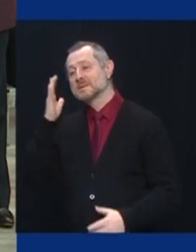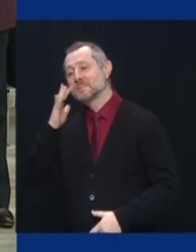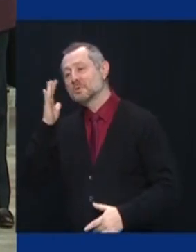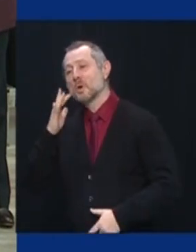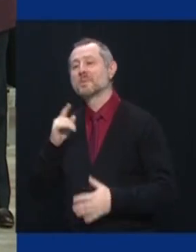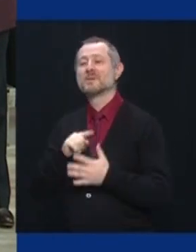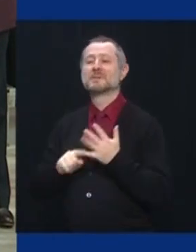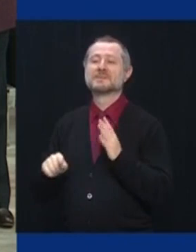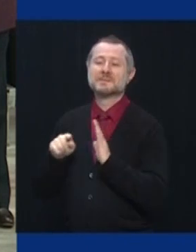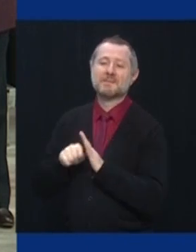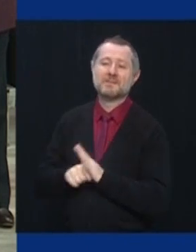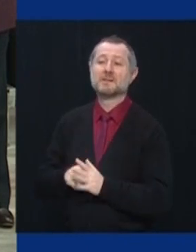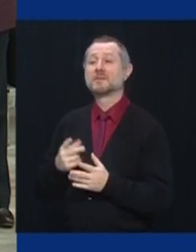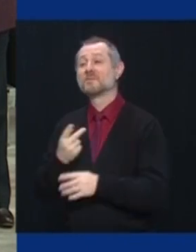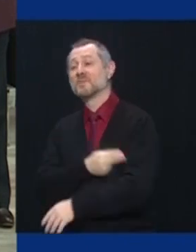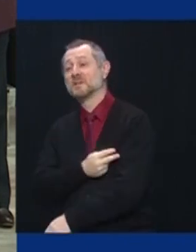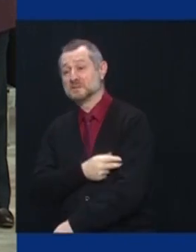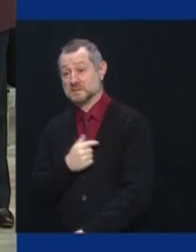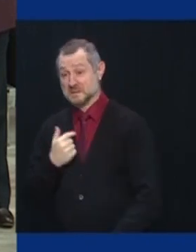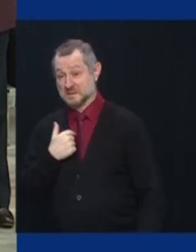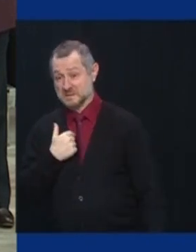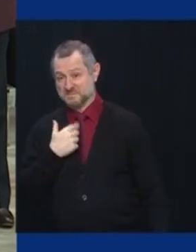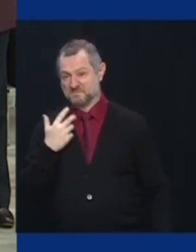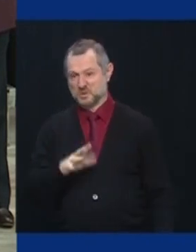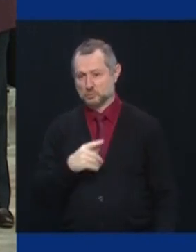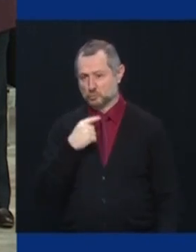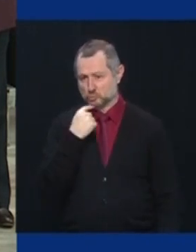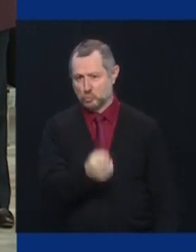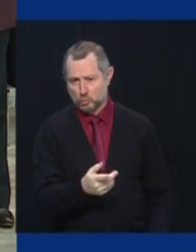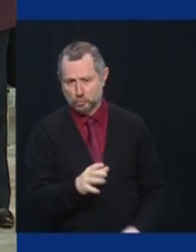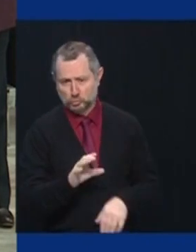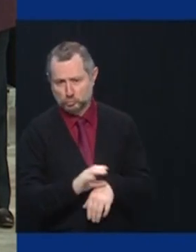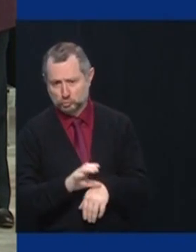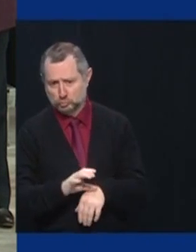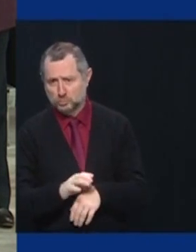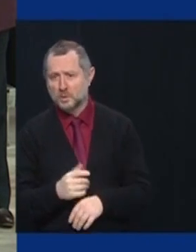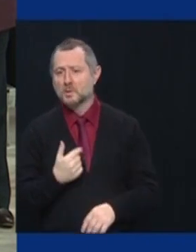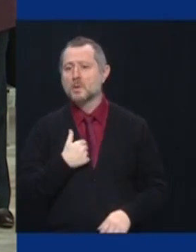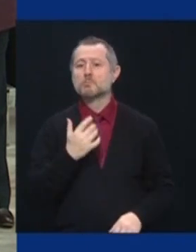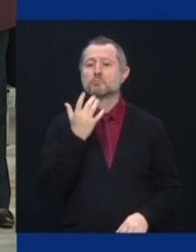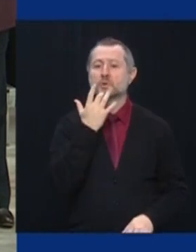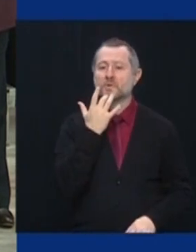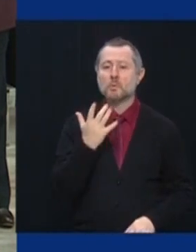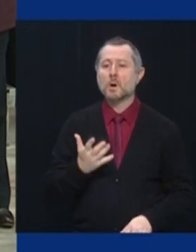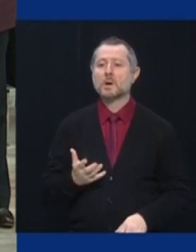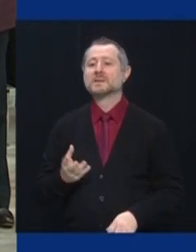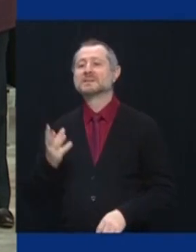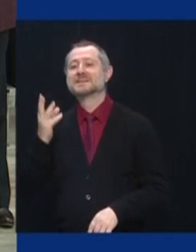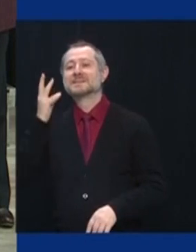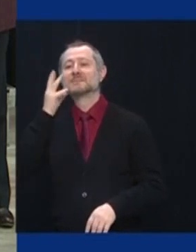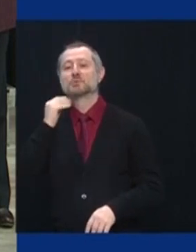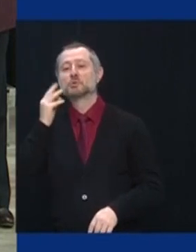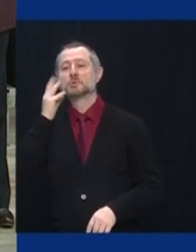PRIOR SPEAKERS SAY ABOUT THE SYMPTOMS OR THE SIDE EFFECTS.